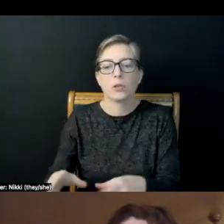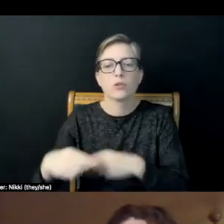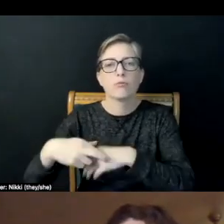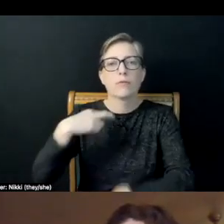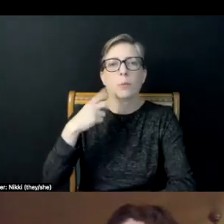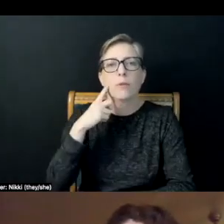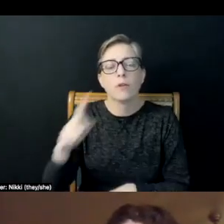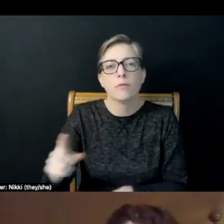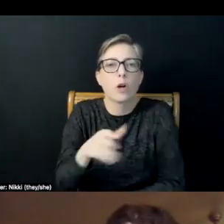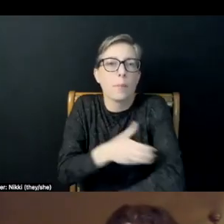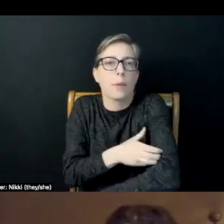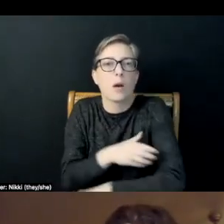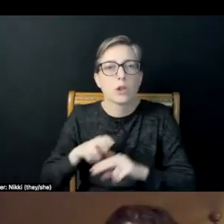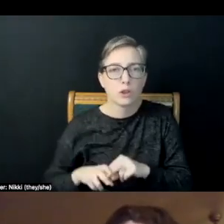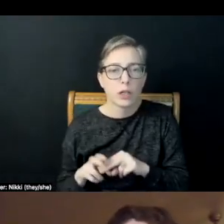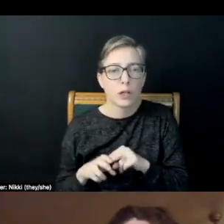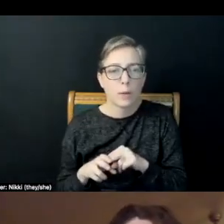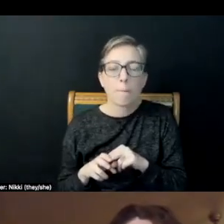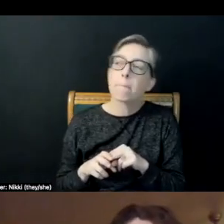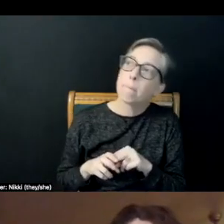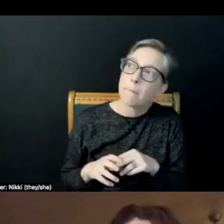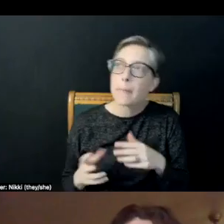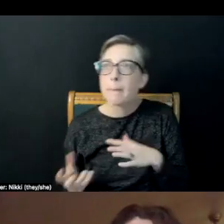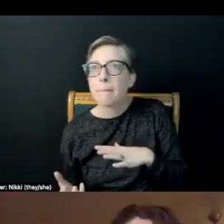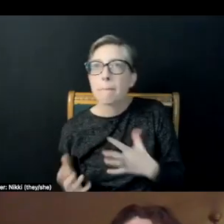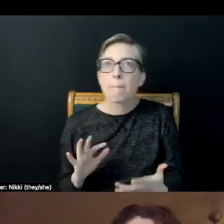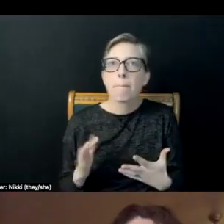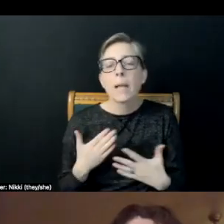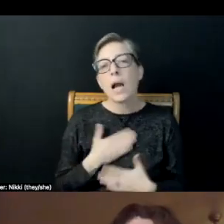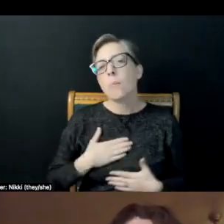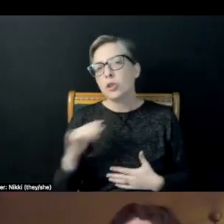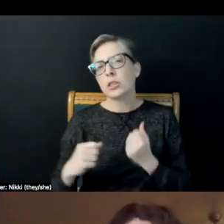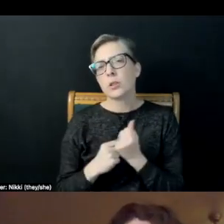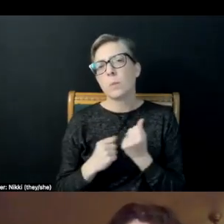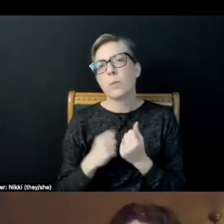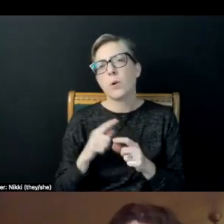I was somewhat frustrated. I tried to explain that insurance takes a long time,